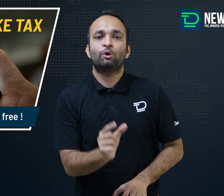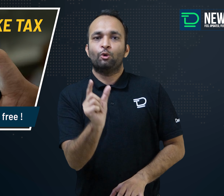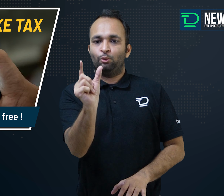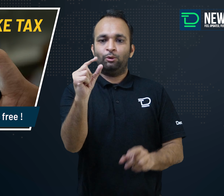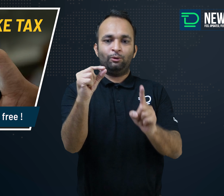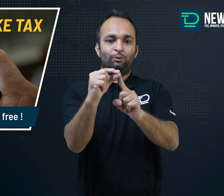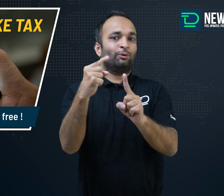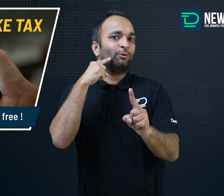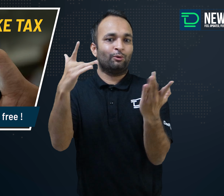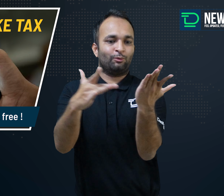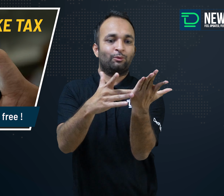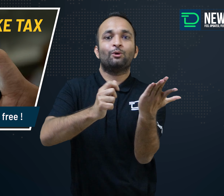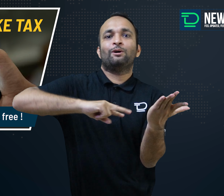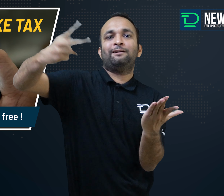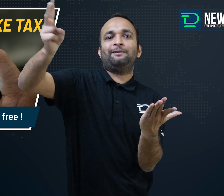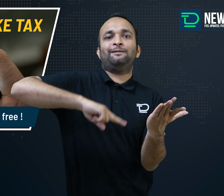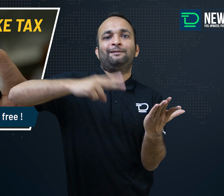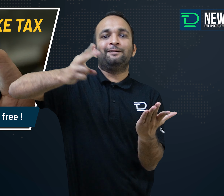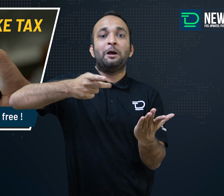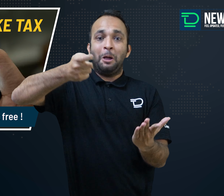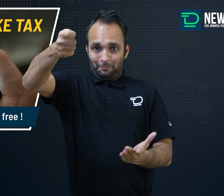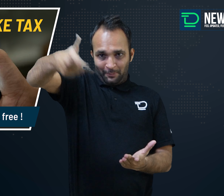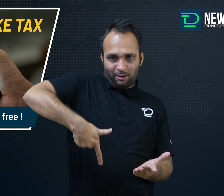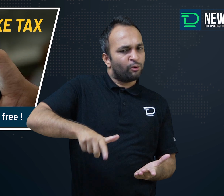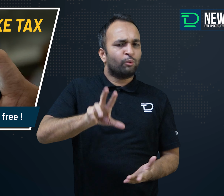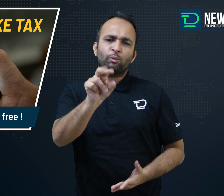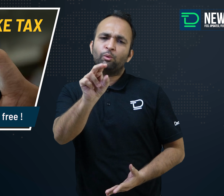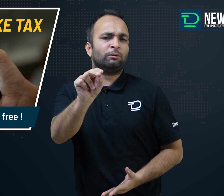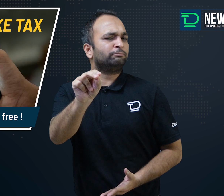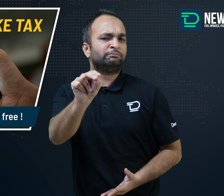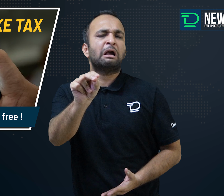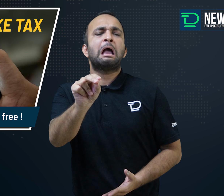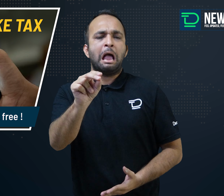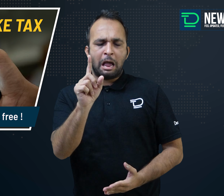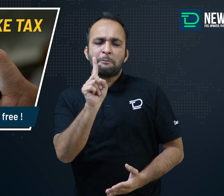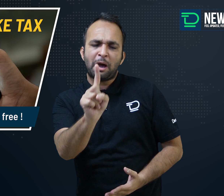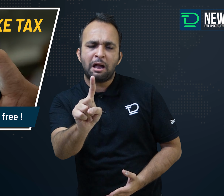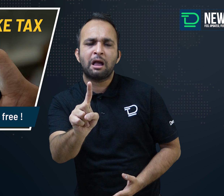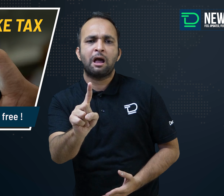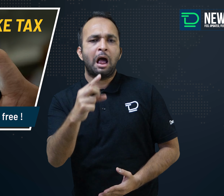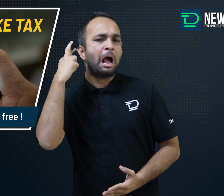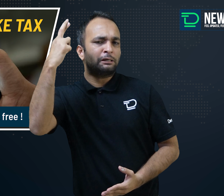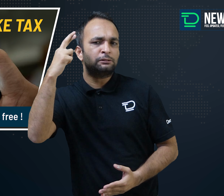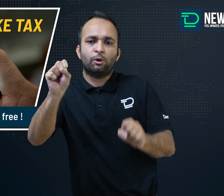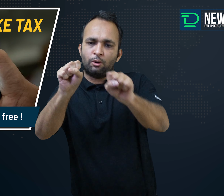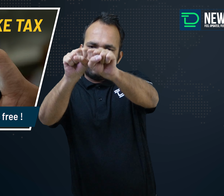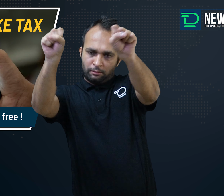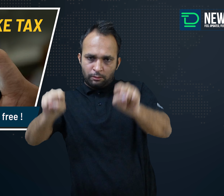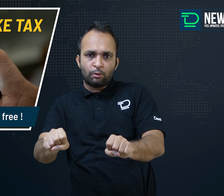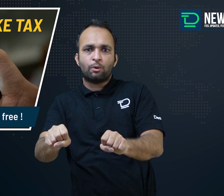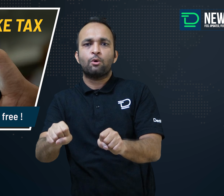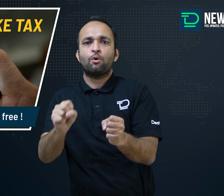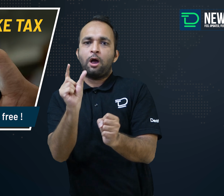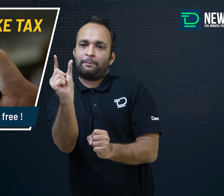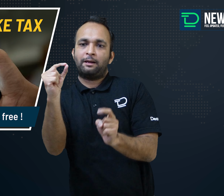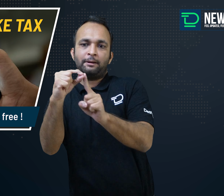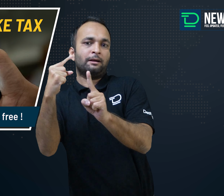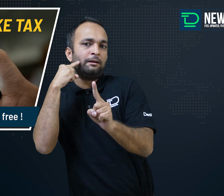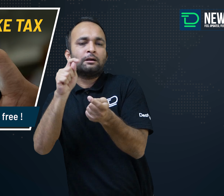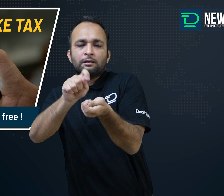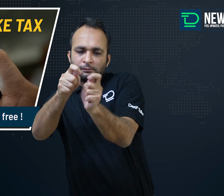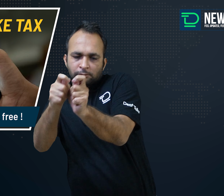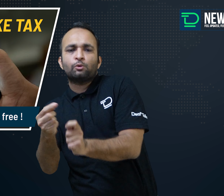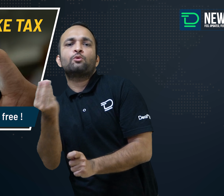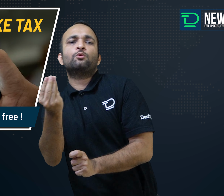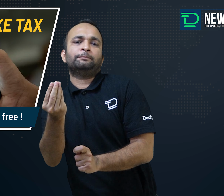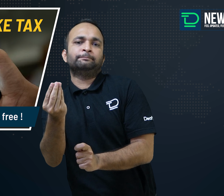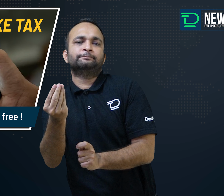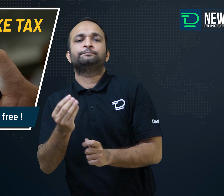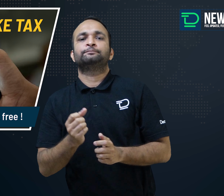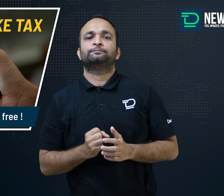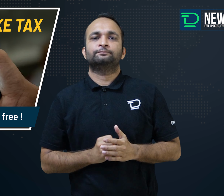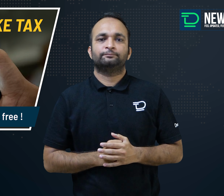No extra payment for customers, But there are some changes in UPI.